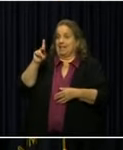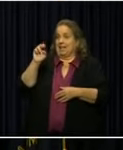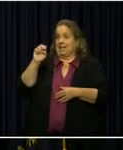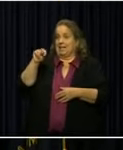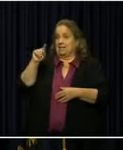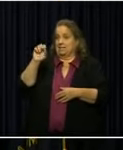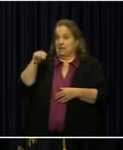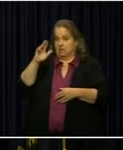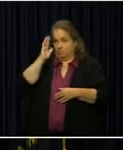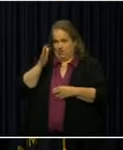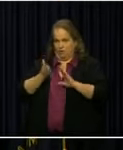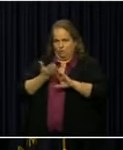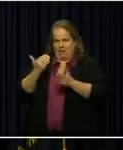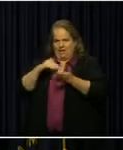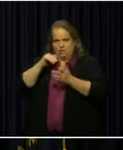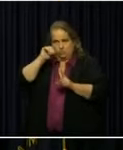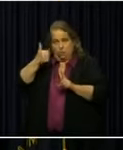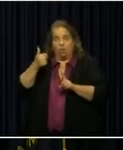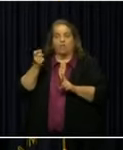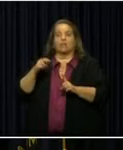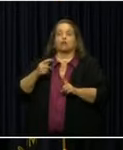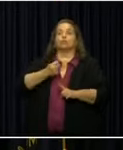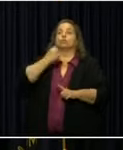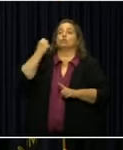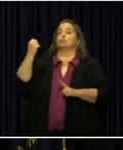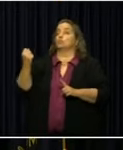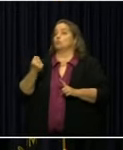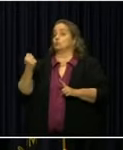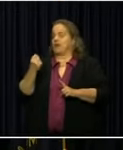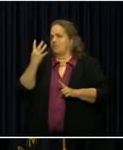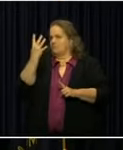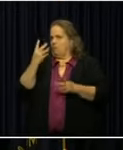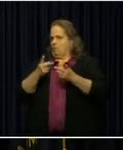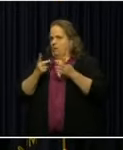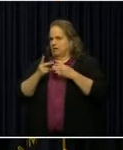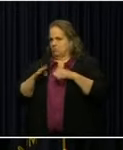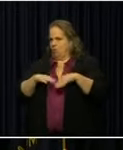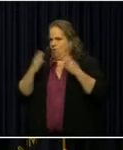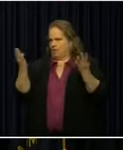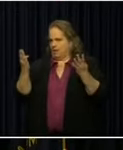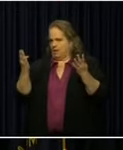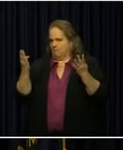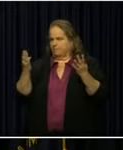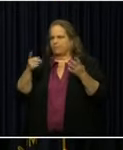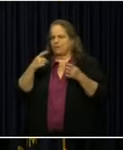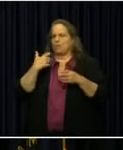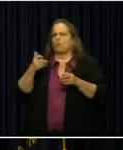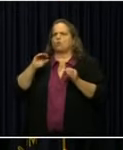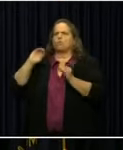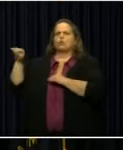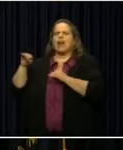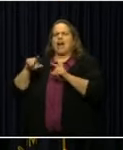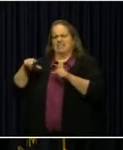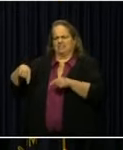SO AGAIN, MADISONVILLE, PADUCAH, SUMMERSET AND PIKEVILLE AND ALL OF THE SURROUNDING AREAS.